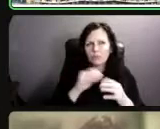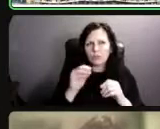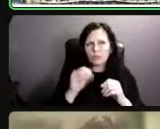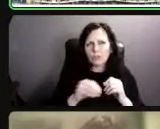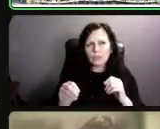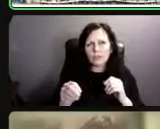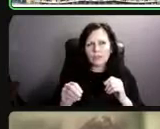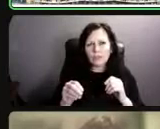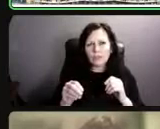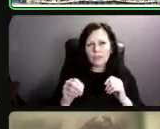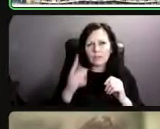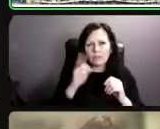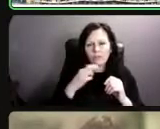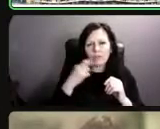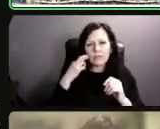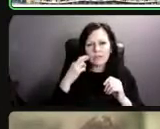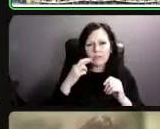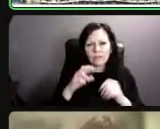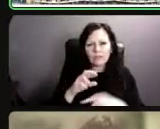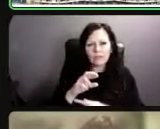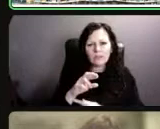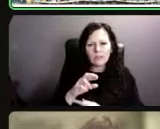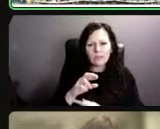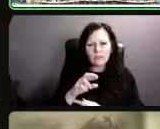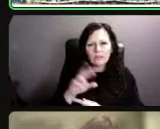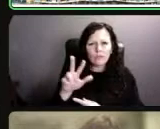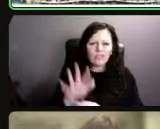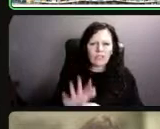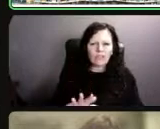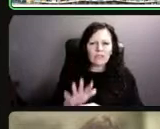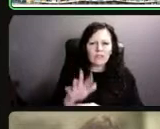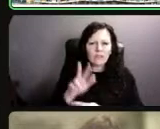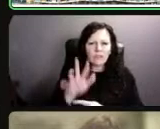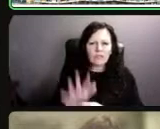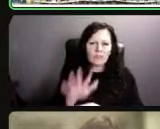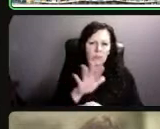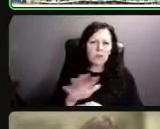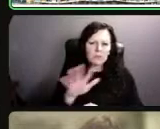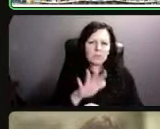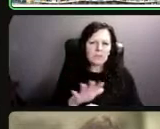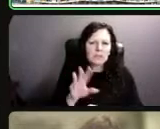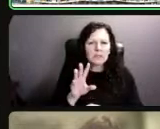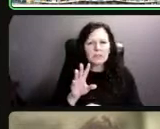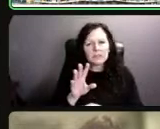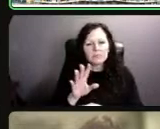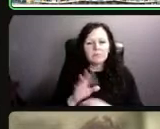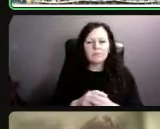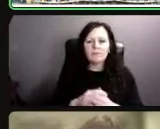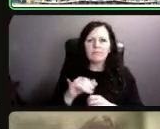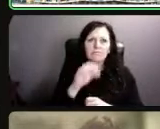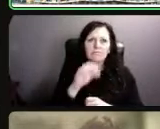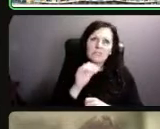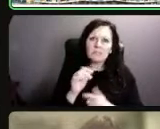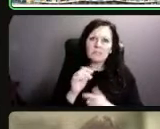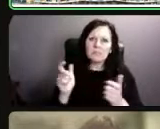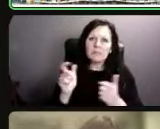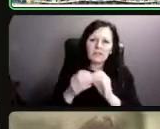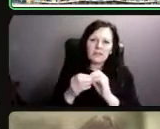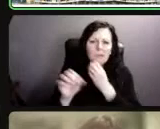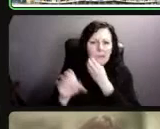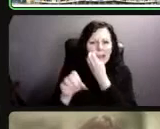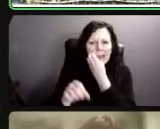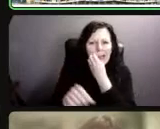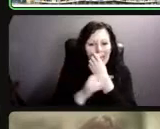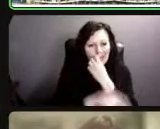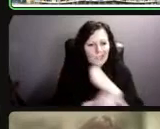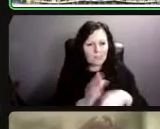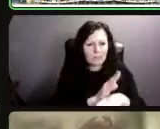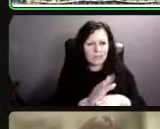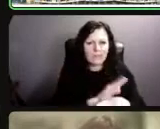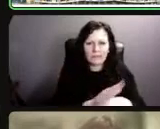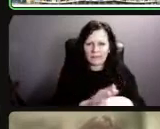OF THE SIXTY AND SO THAT'S WHAT